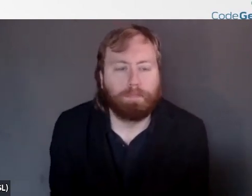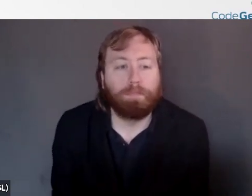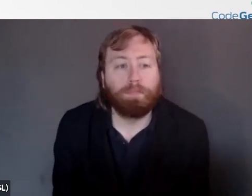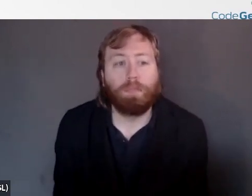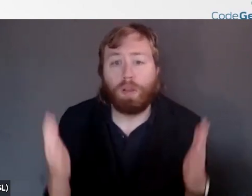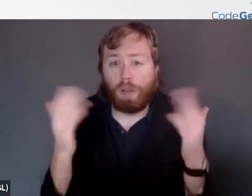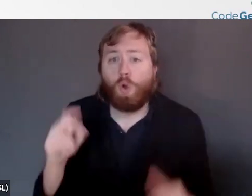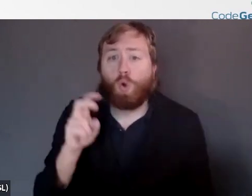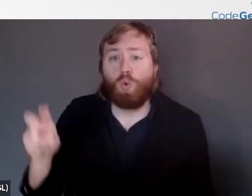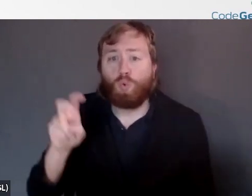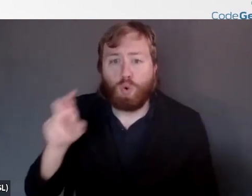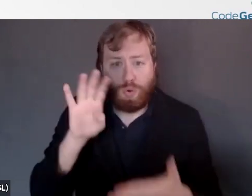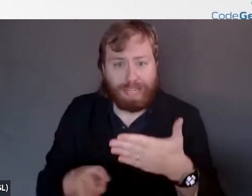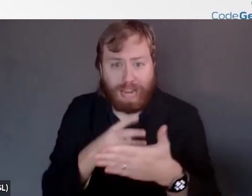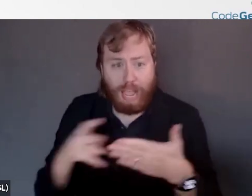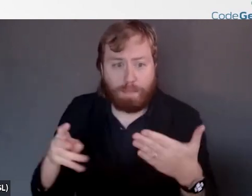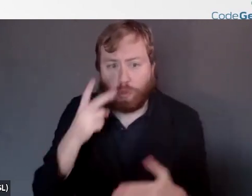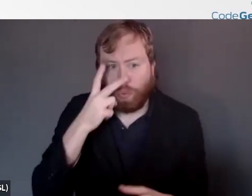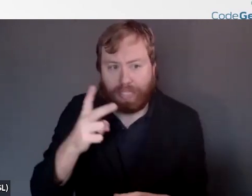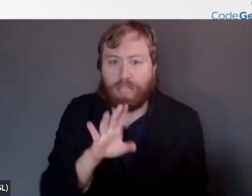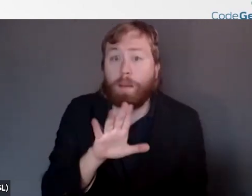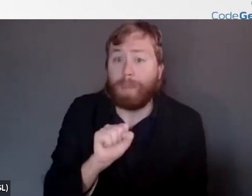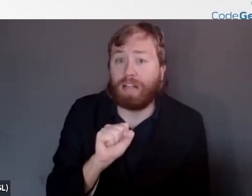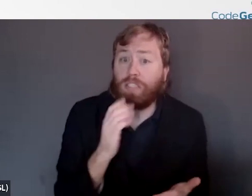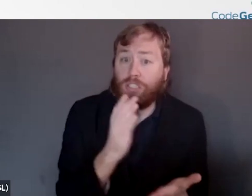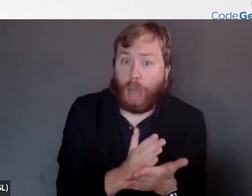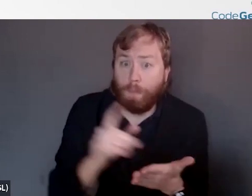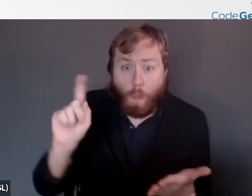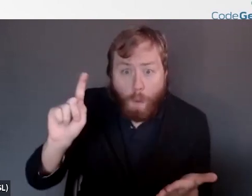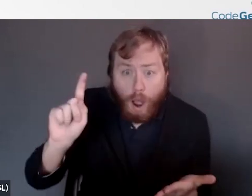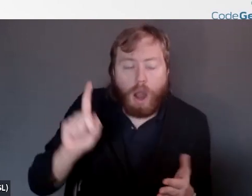and then in the center area, we have the various times that the bus arrives at each stop,